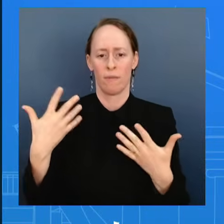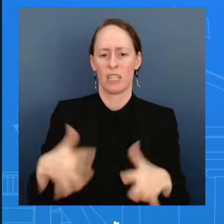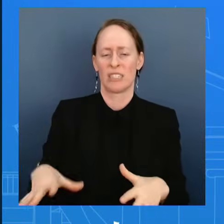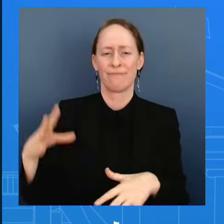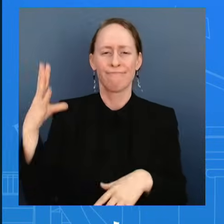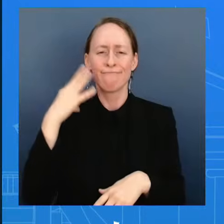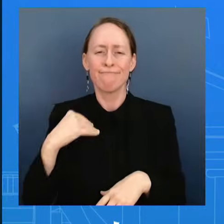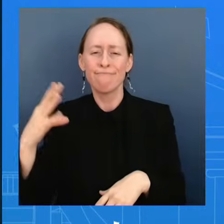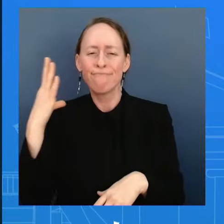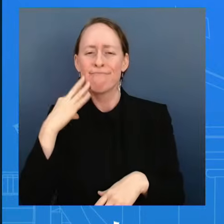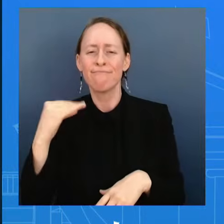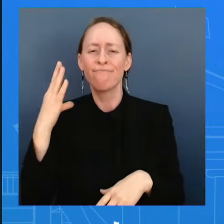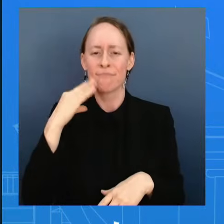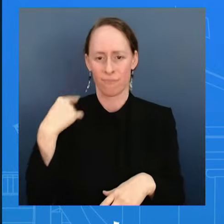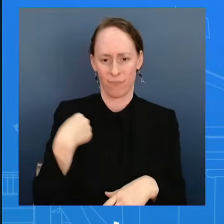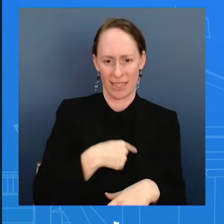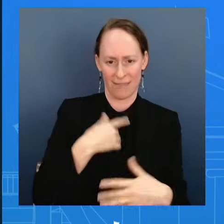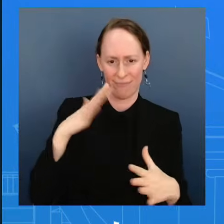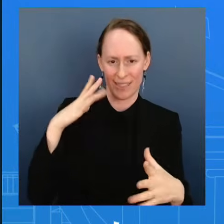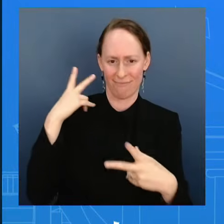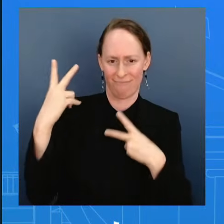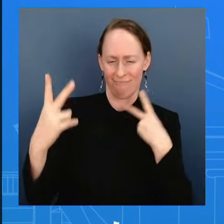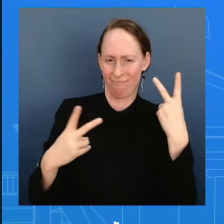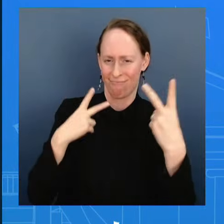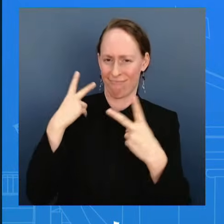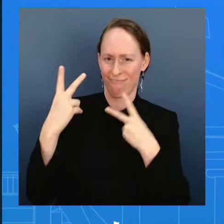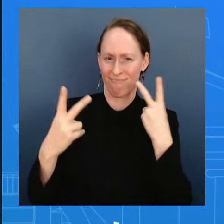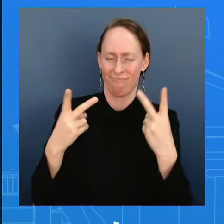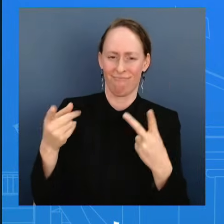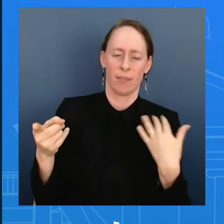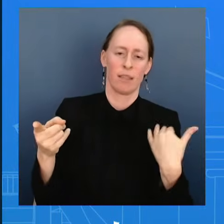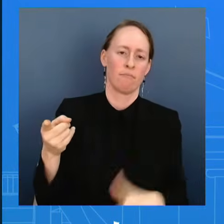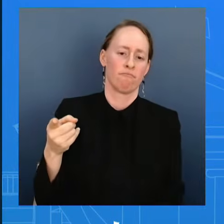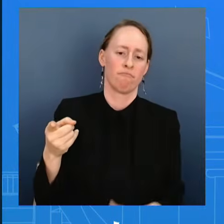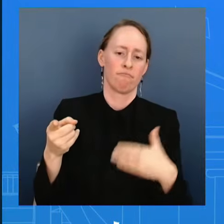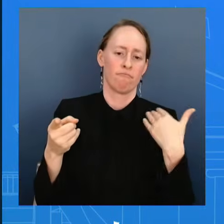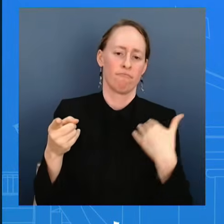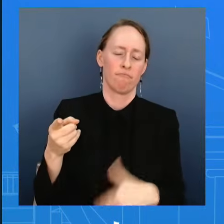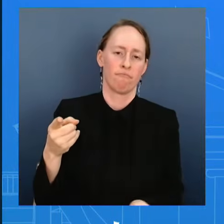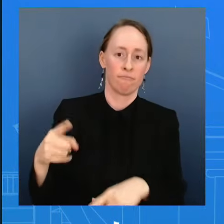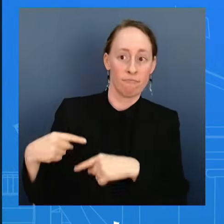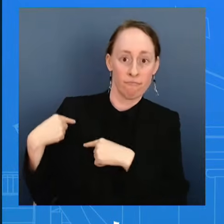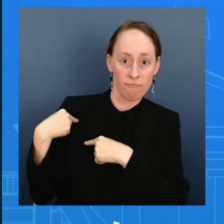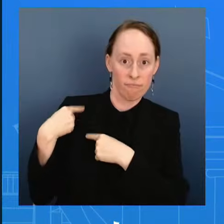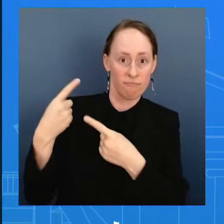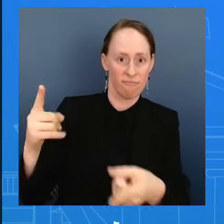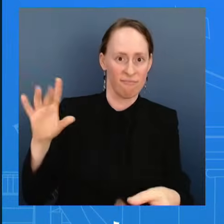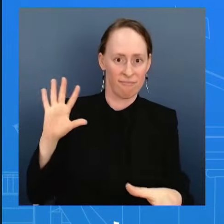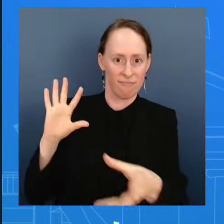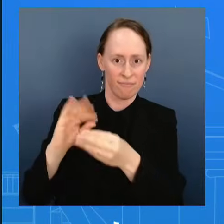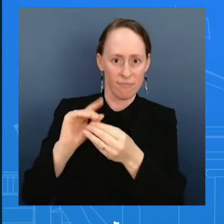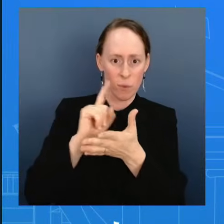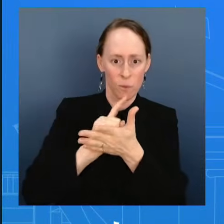We believe the U.S. economy remains resilient and -- with strong growth, investment, consumption, and productivity.